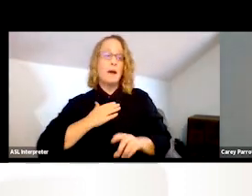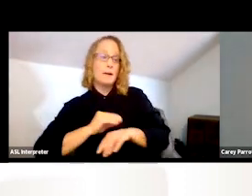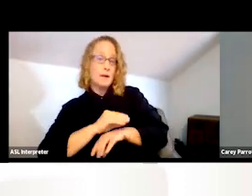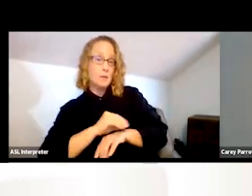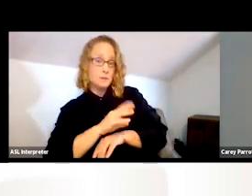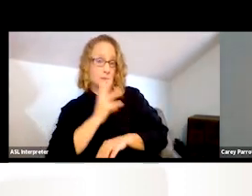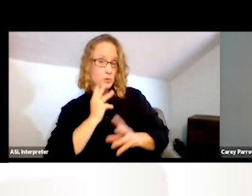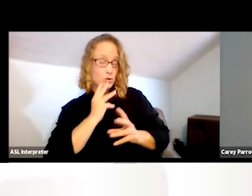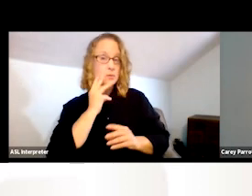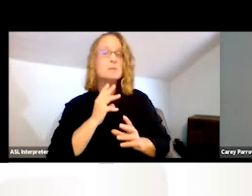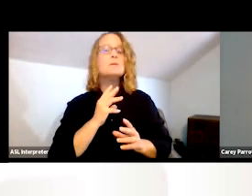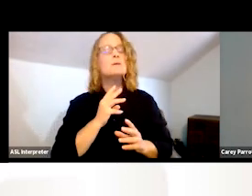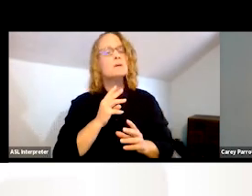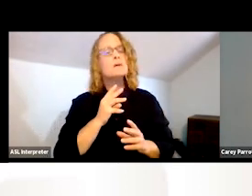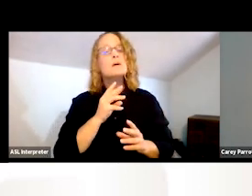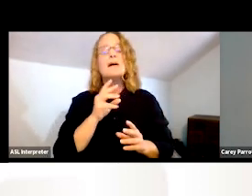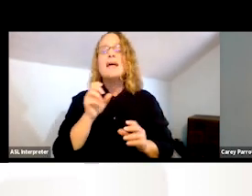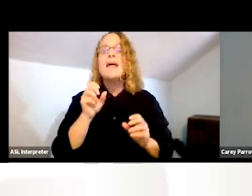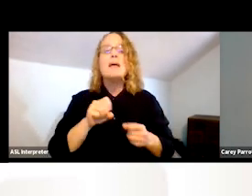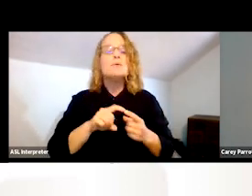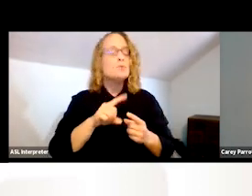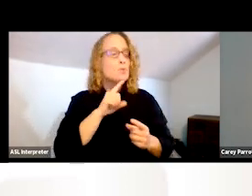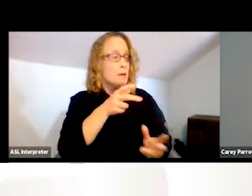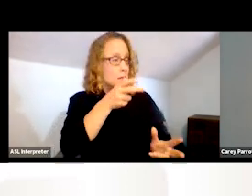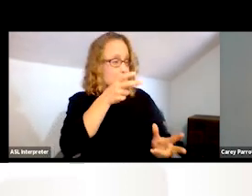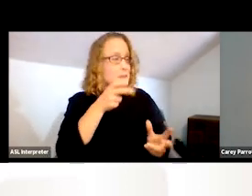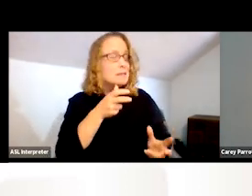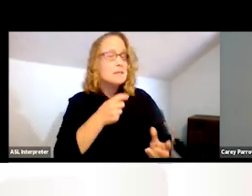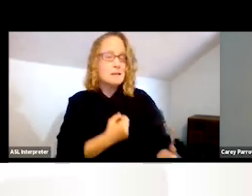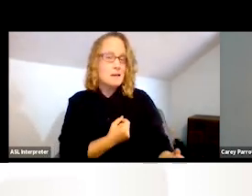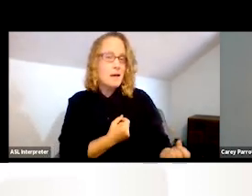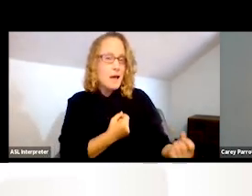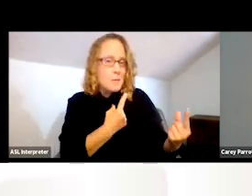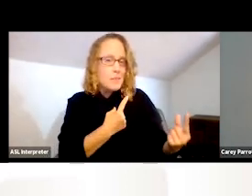that I think resonates with the individual. And it sort of allows us to have a breakthrough